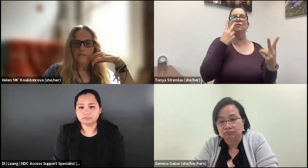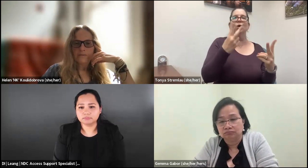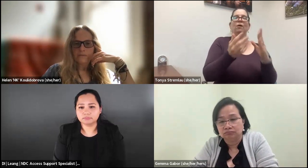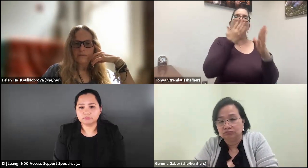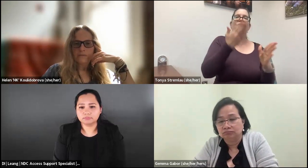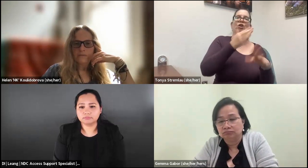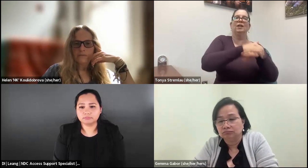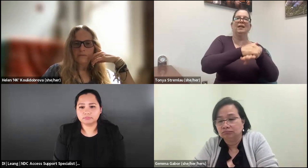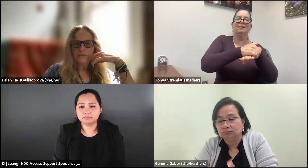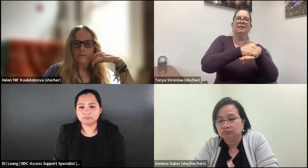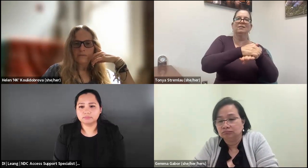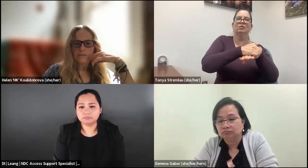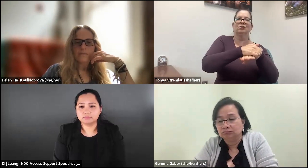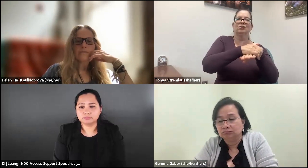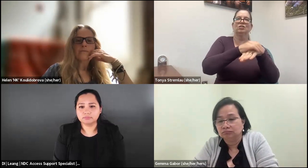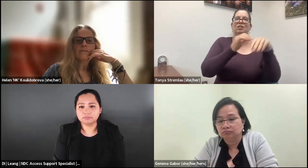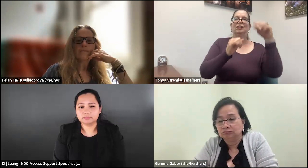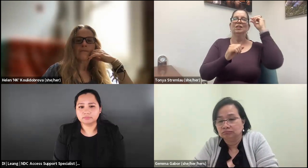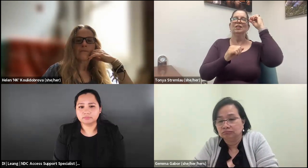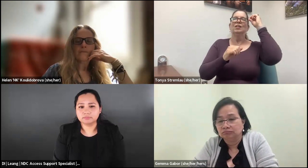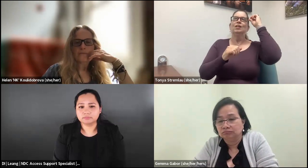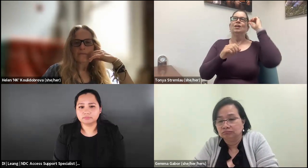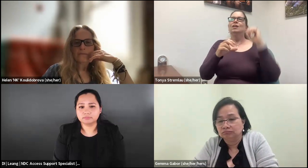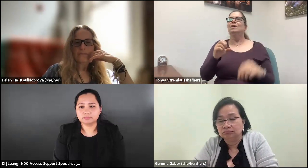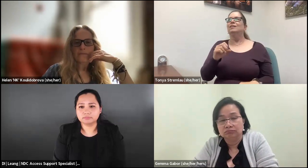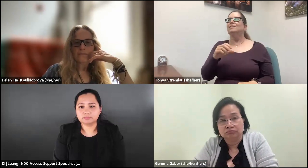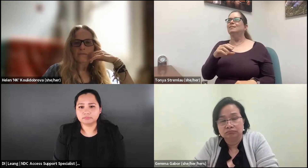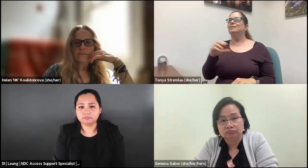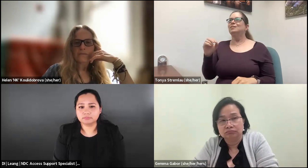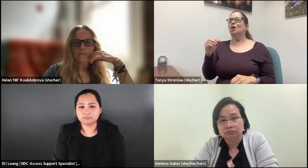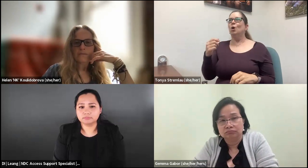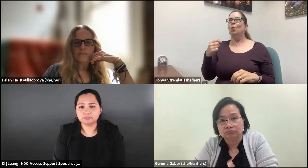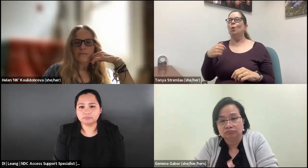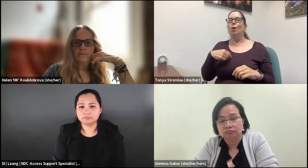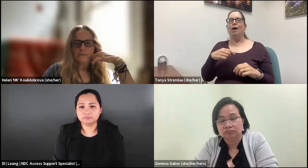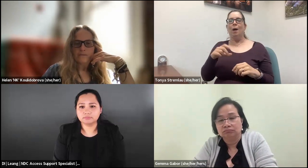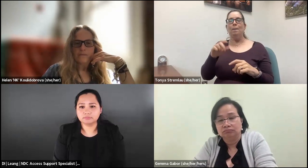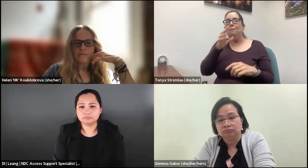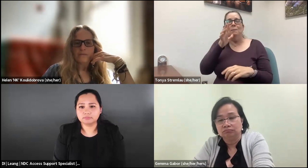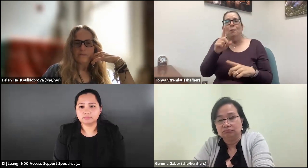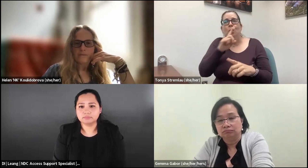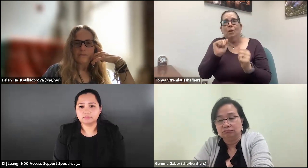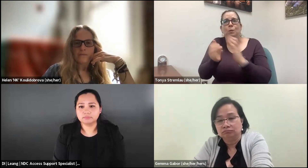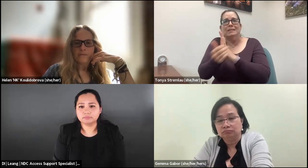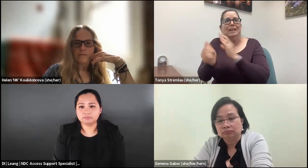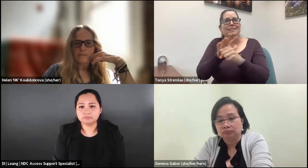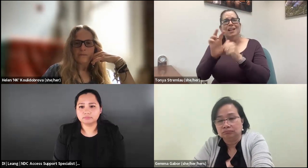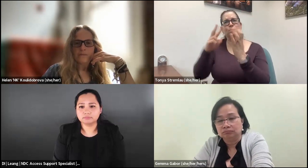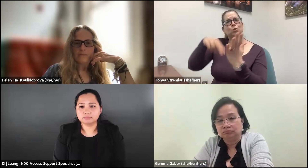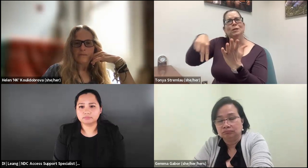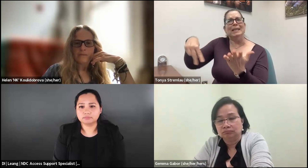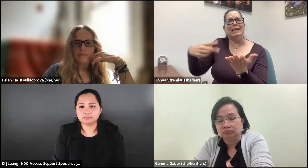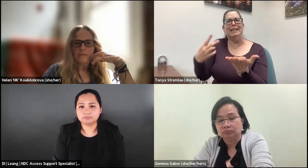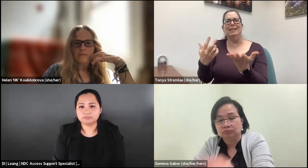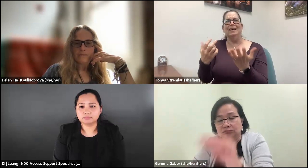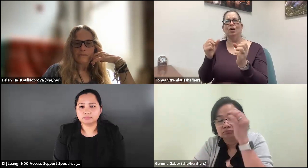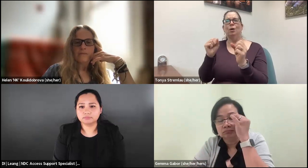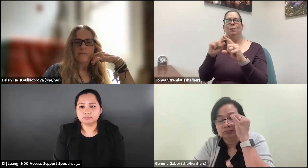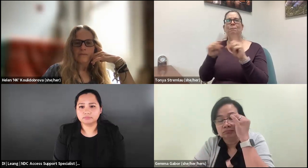So even if my students who come into my class,